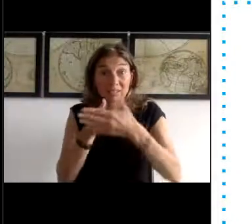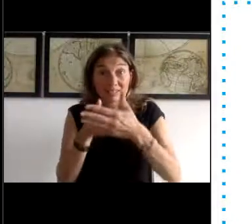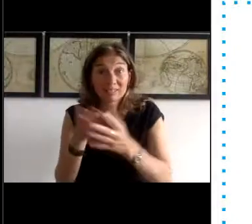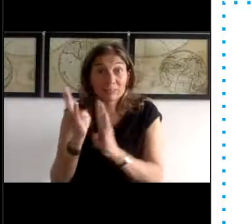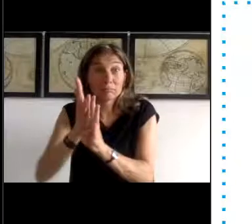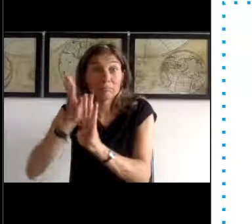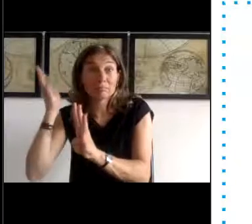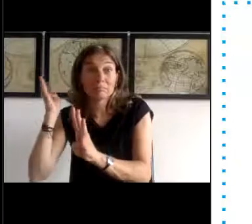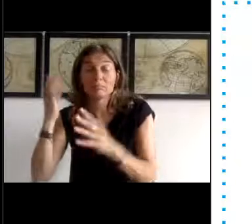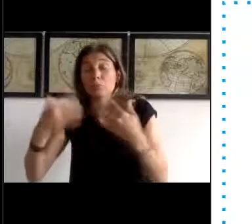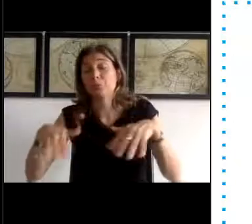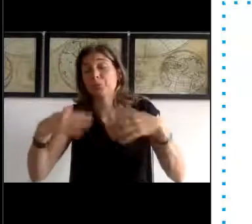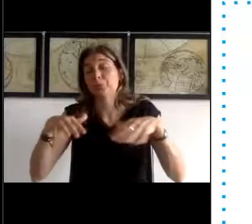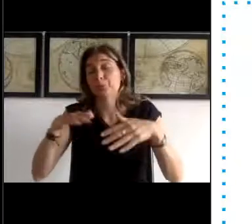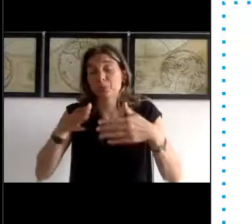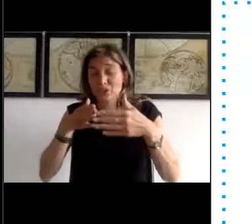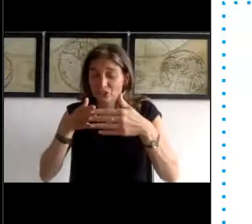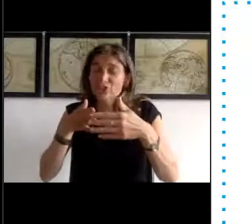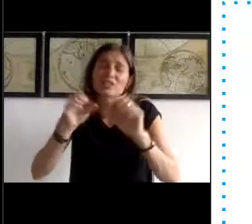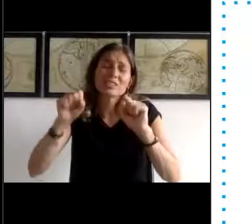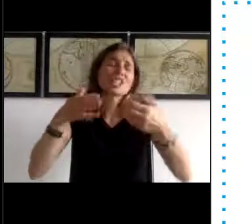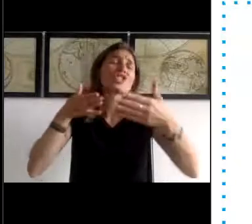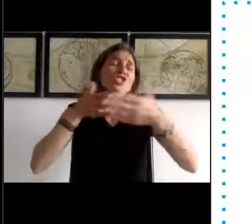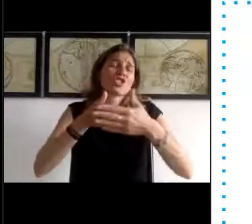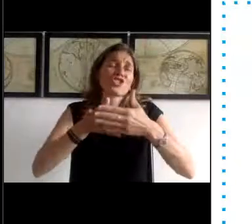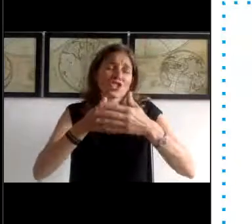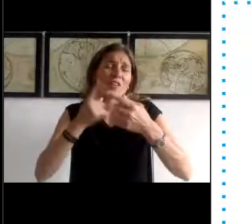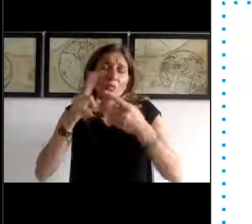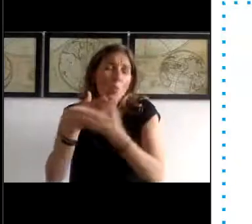The idea is to having something for covering the whole programme.